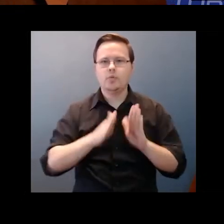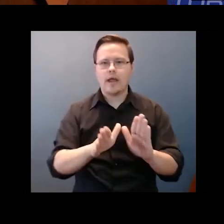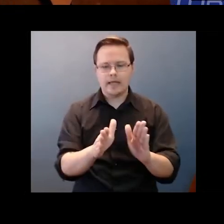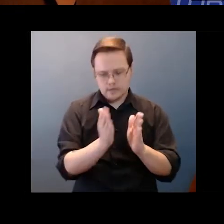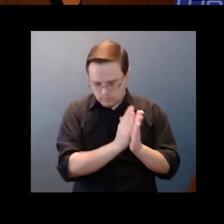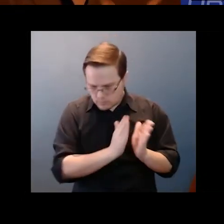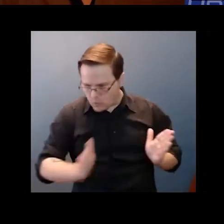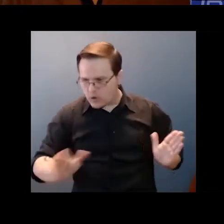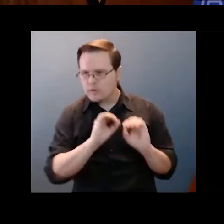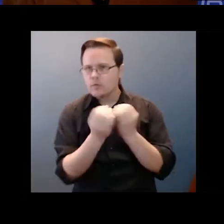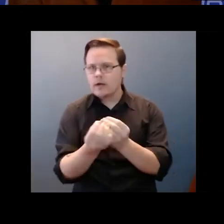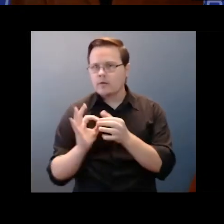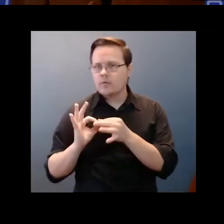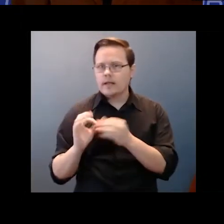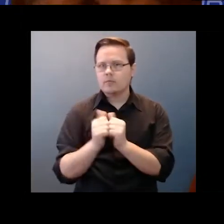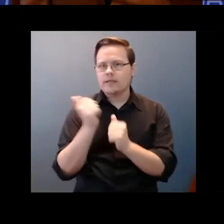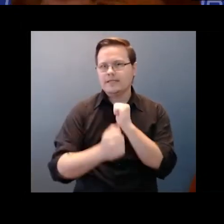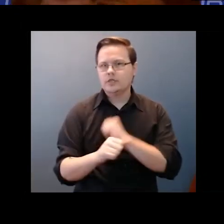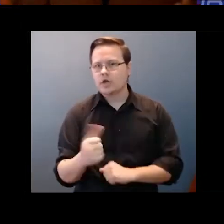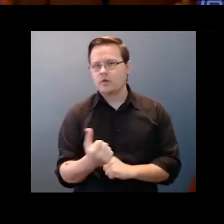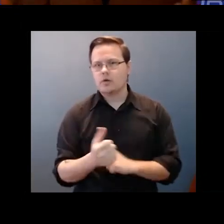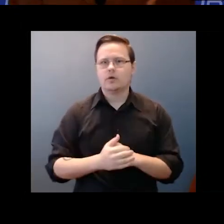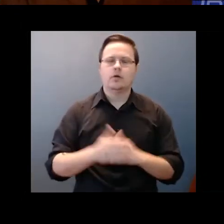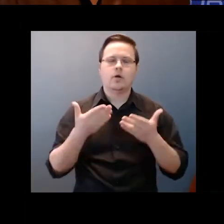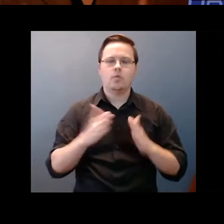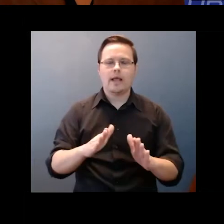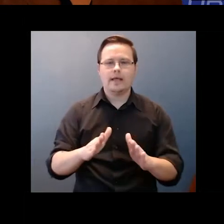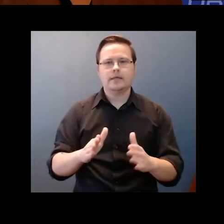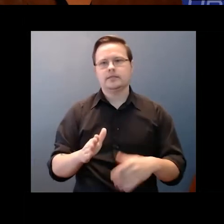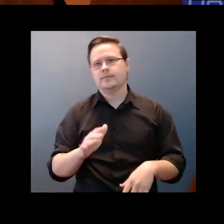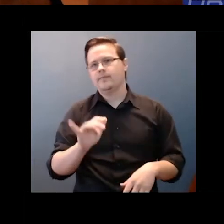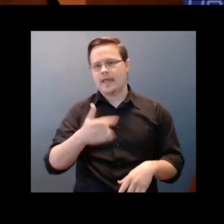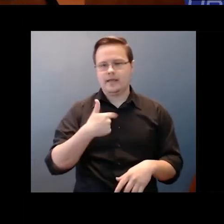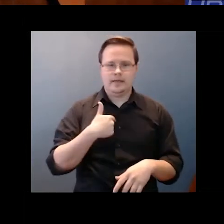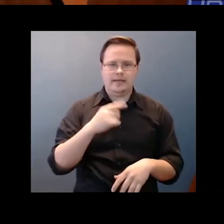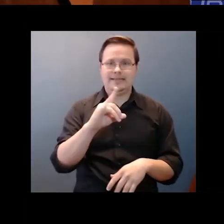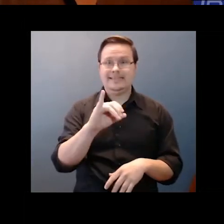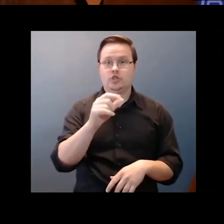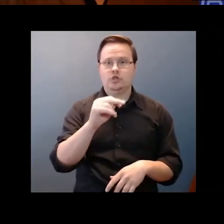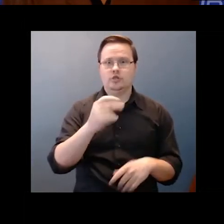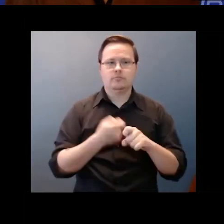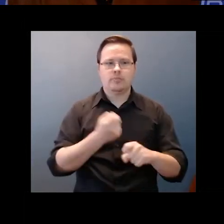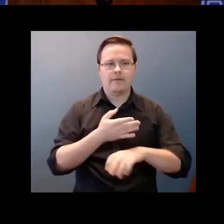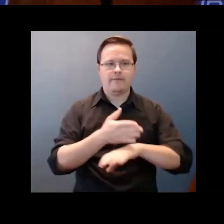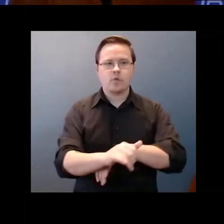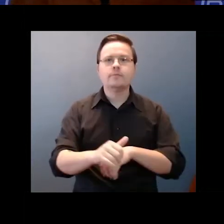Ways that are discouraged by your posts for this forms a production of the sort that I wrote about in my book, Chasing innovation.